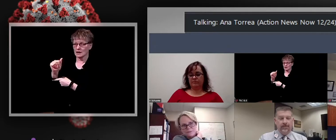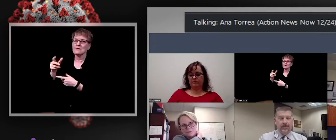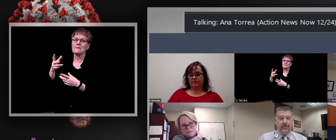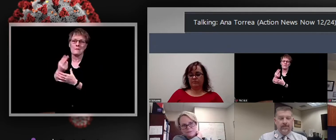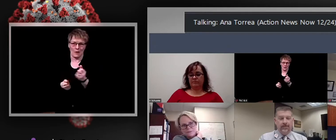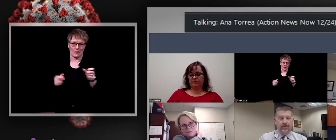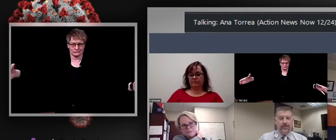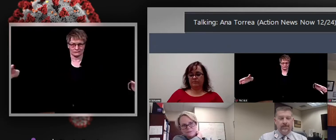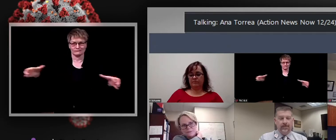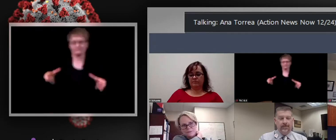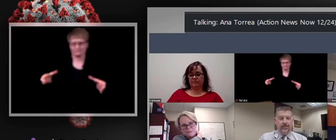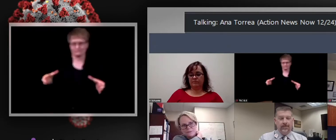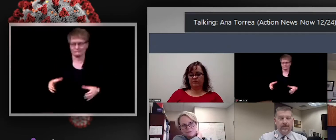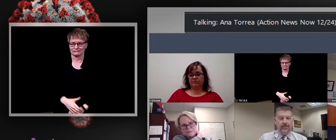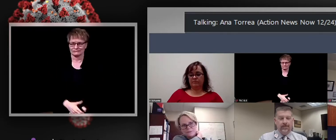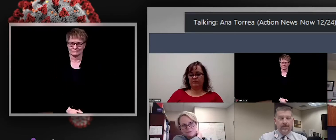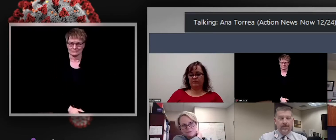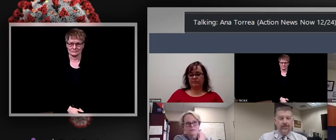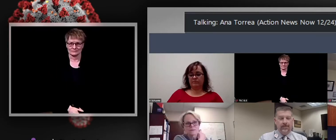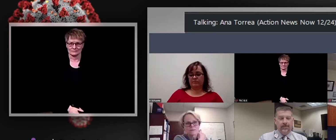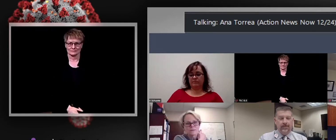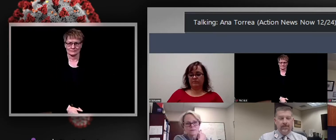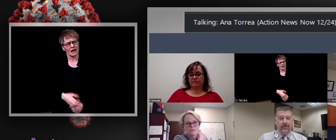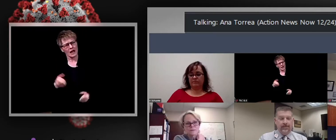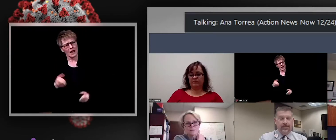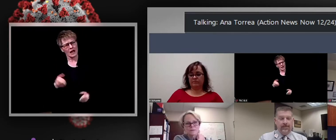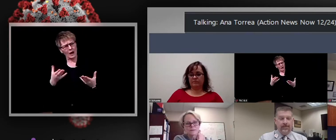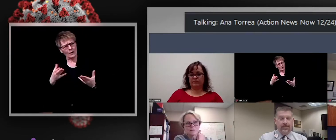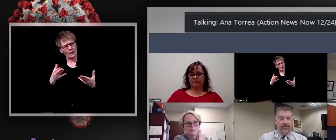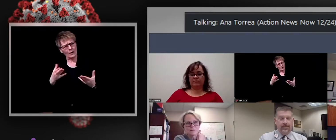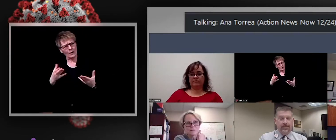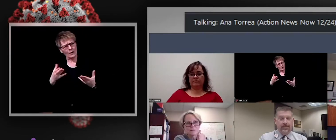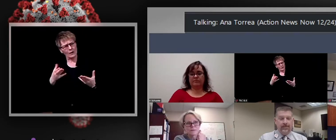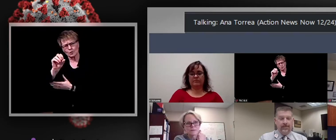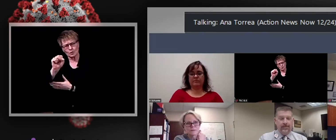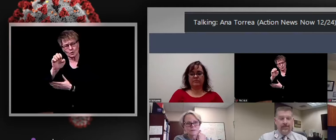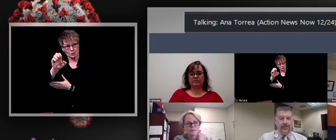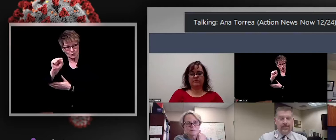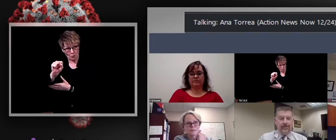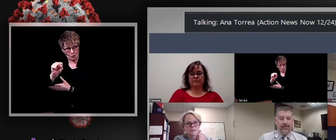how many doses of the Moderna vaccine did the county get? Was it about still 2,000?